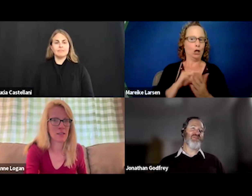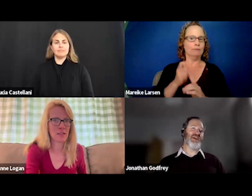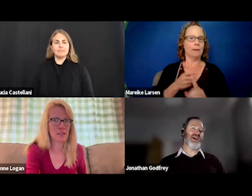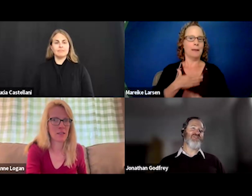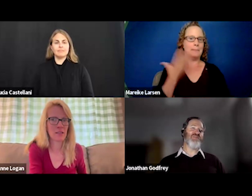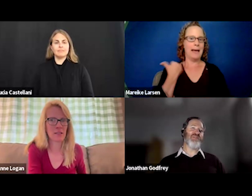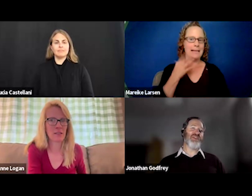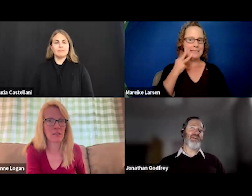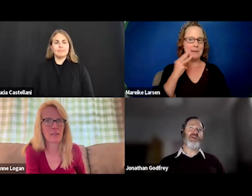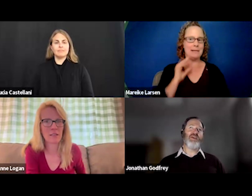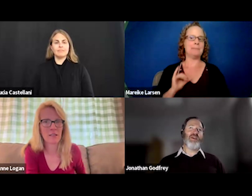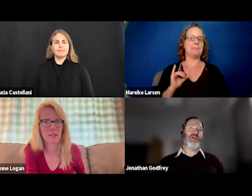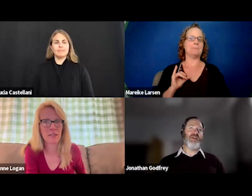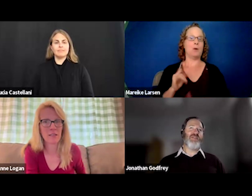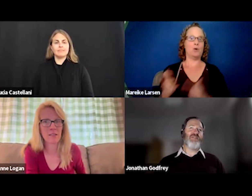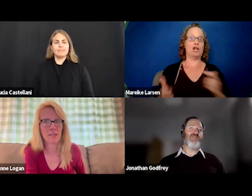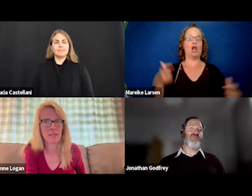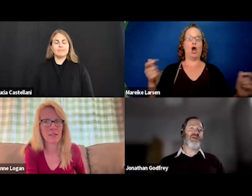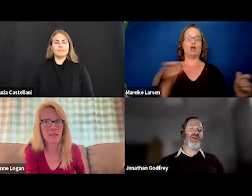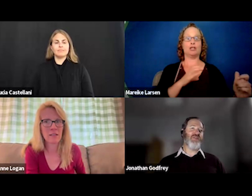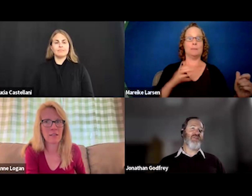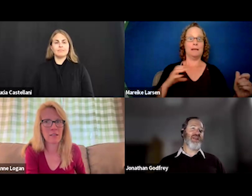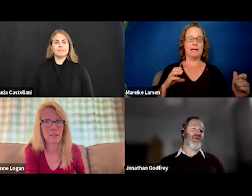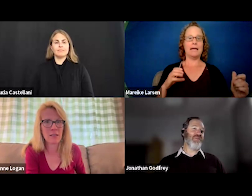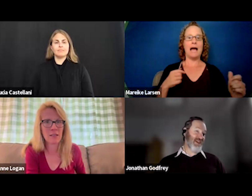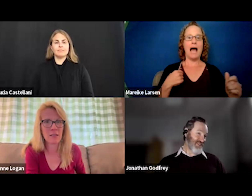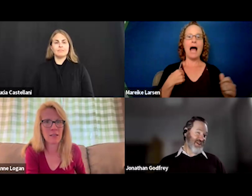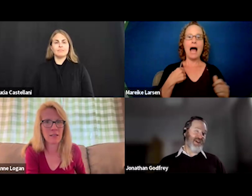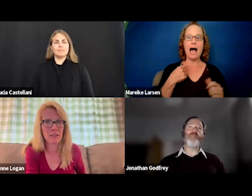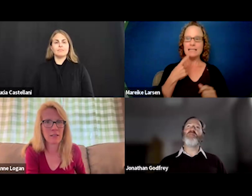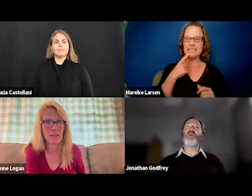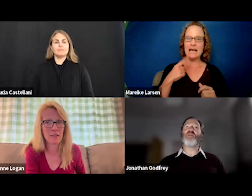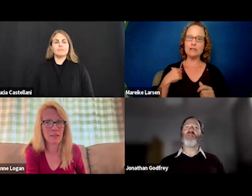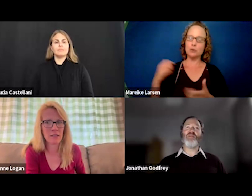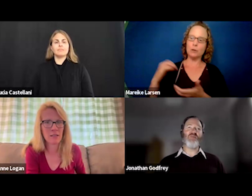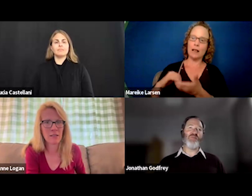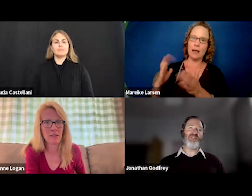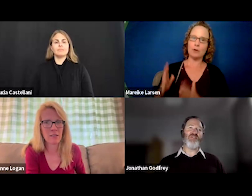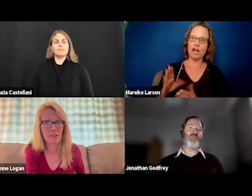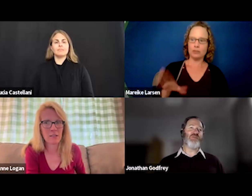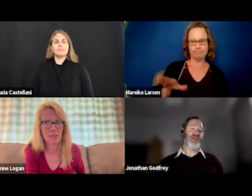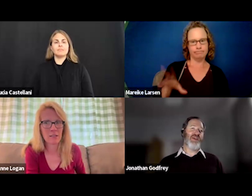of a large committee, I said to my collaborator, no, the committee will be two.